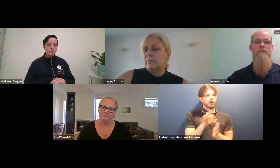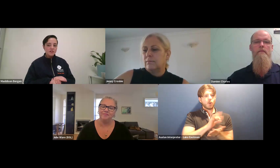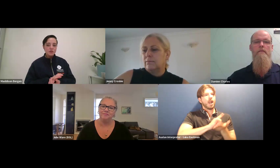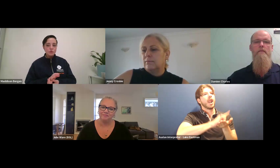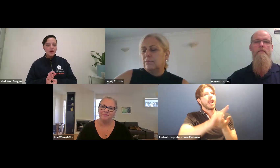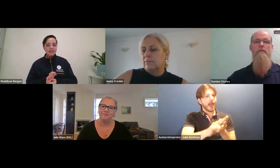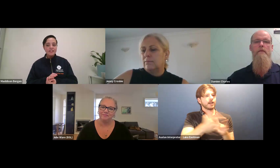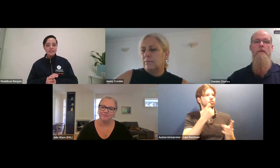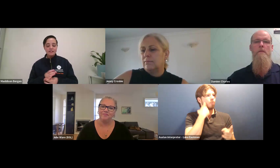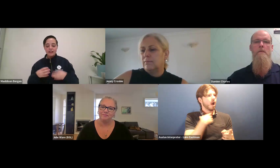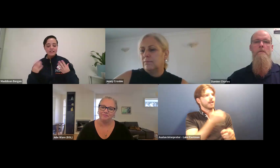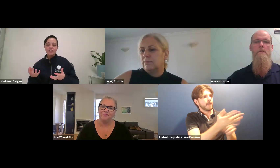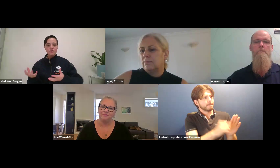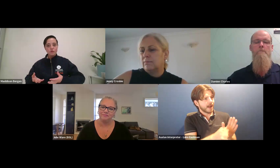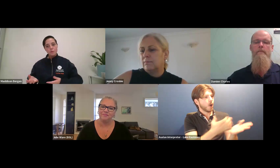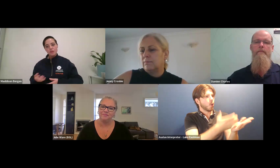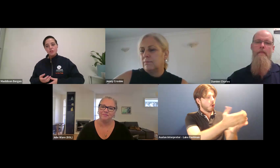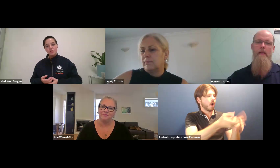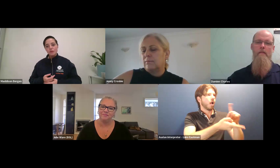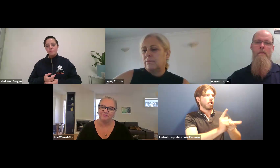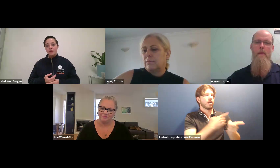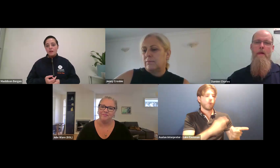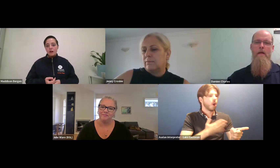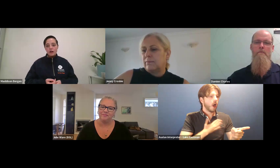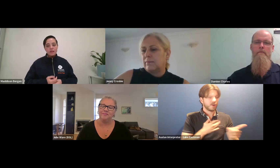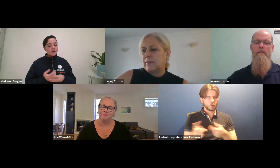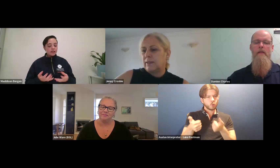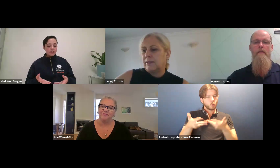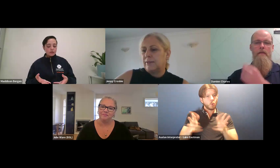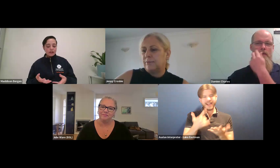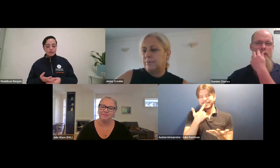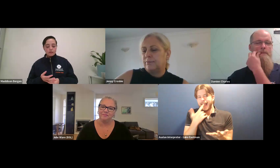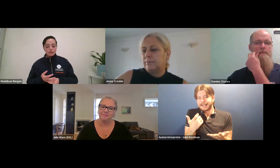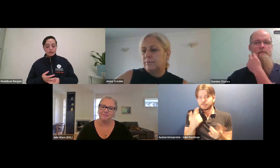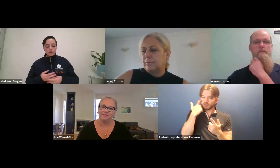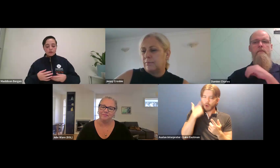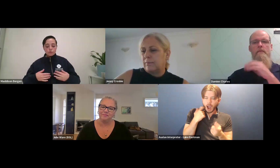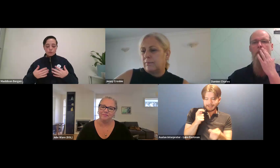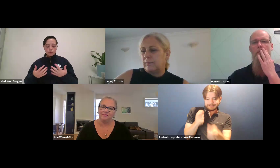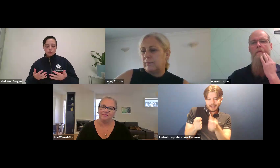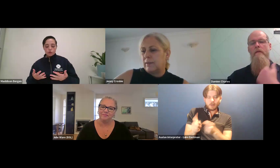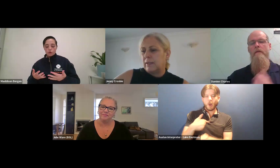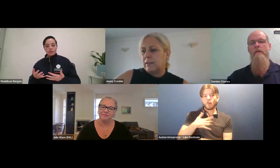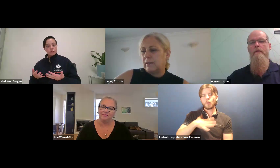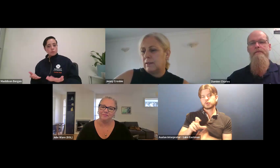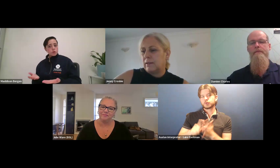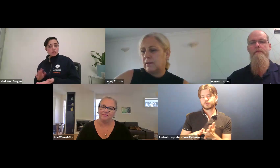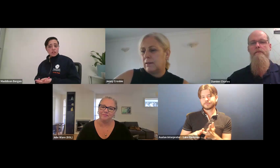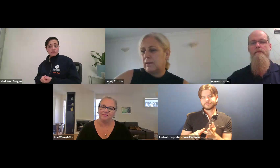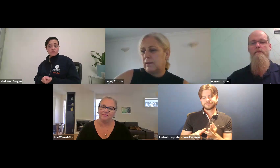was a really good way to get a taste of what I wanted to do. And then in Year